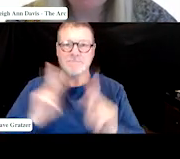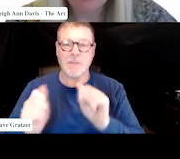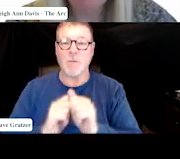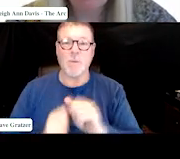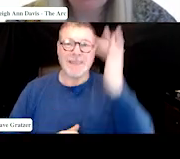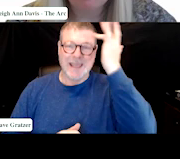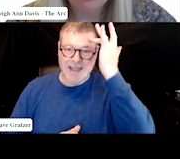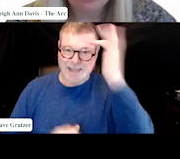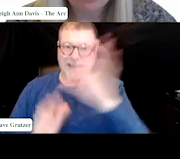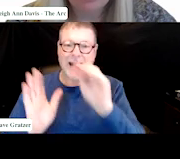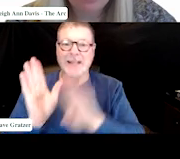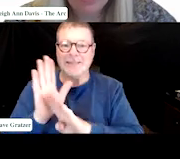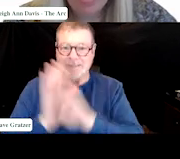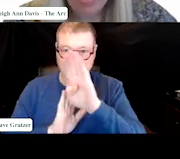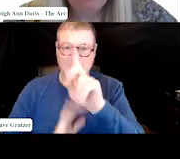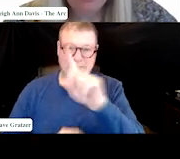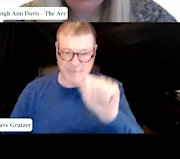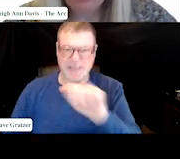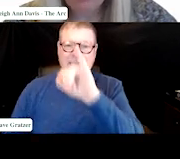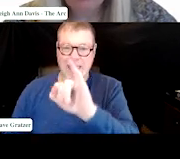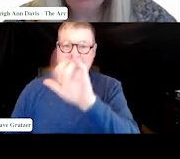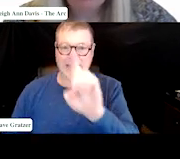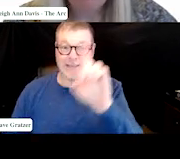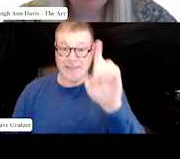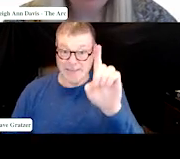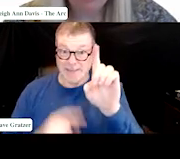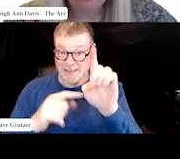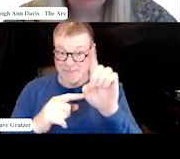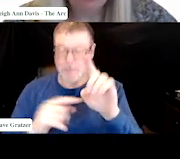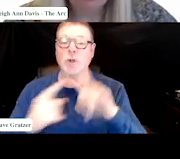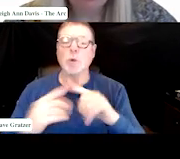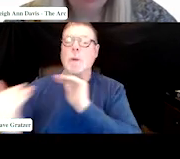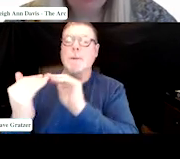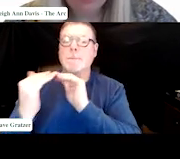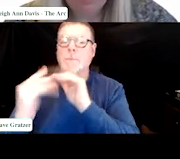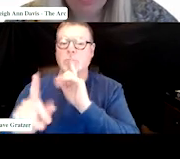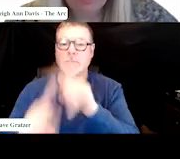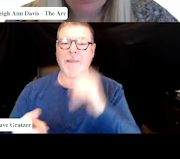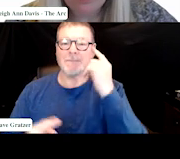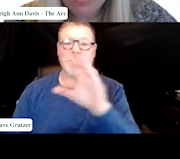and developmental disabilities into peer response when it comes to co-response.